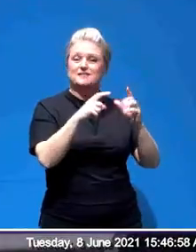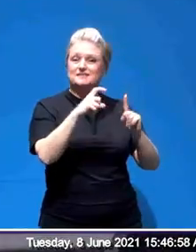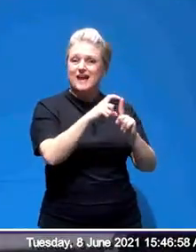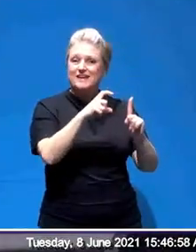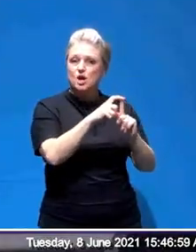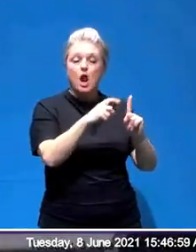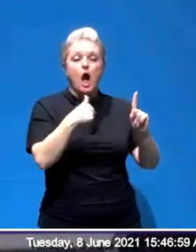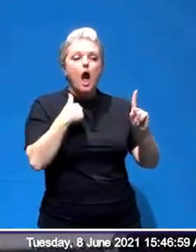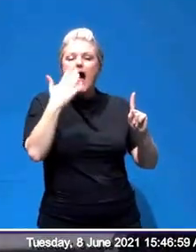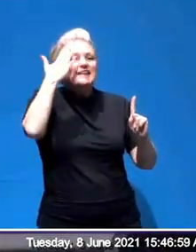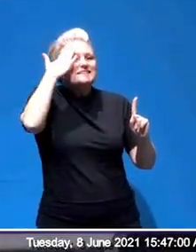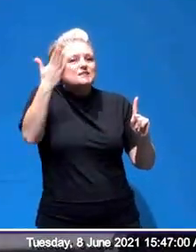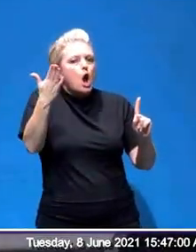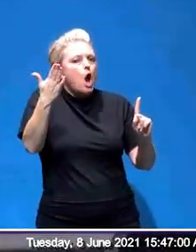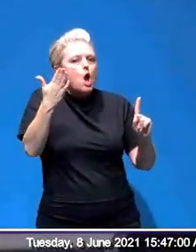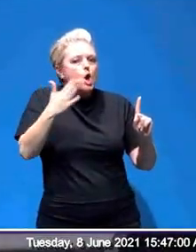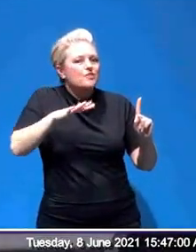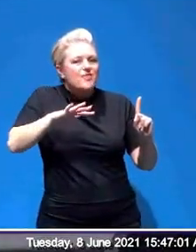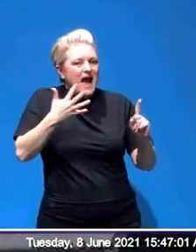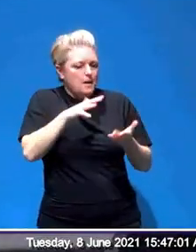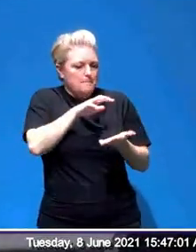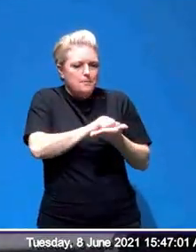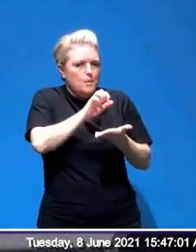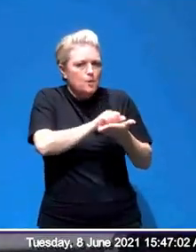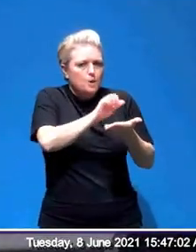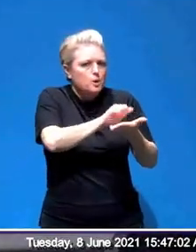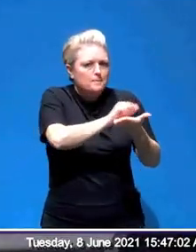But they are still available to them, as I said to Karen.